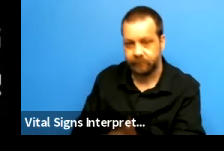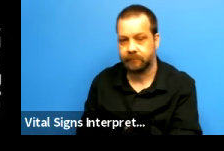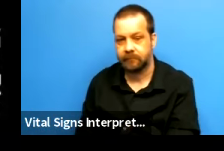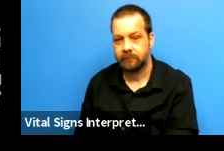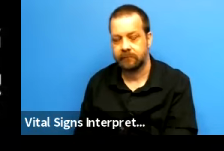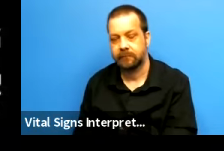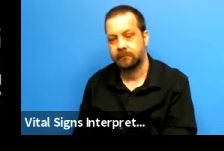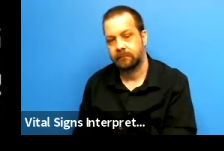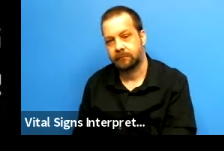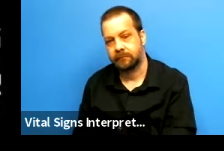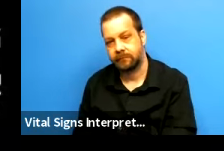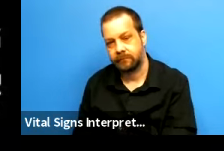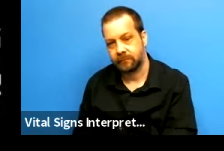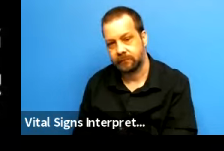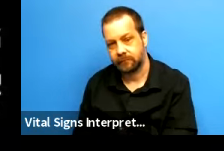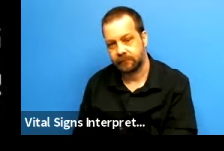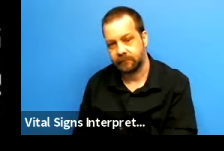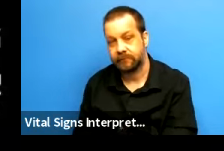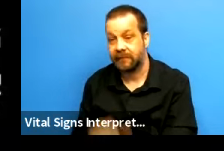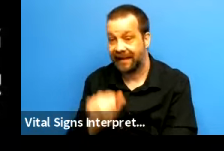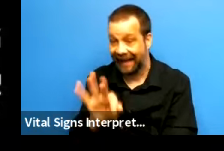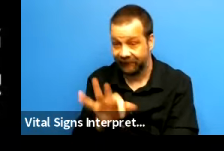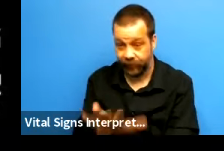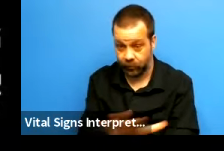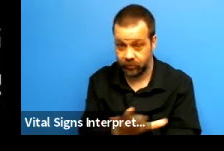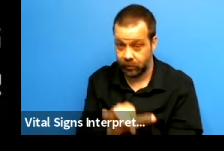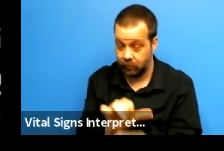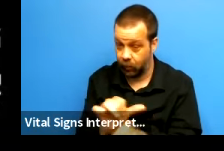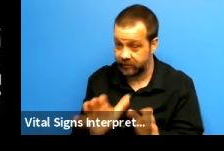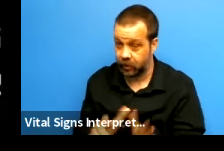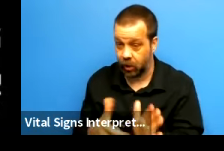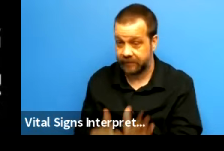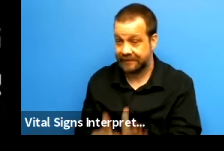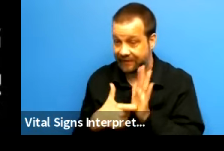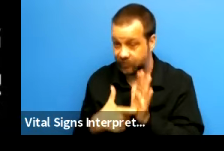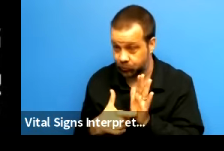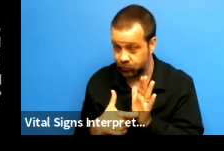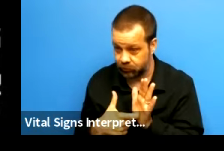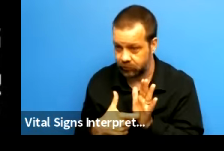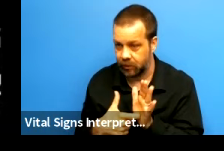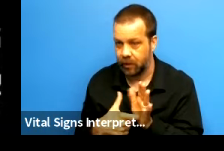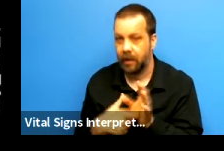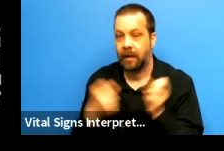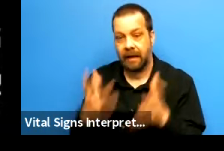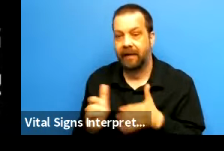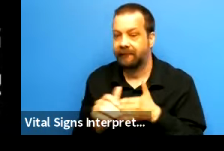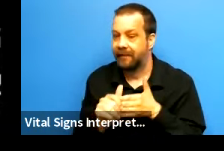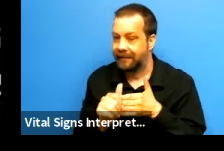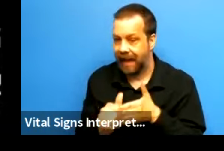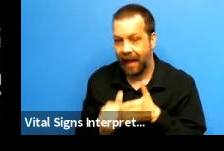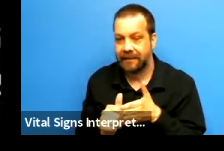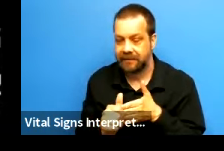So if the employees are essential workers there's a bunch of great guidance and very helpful